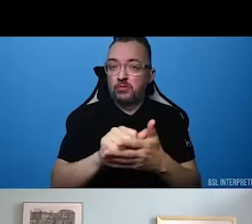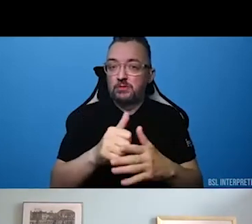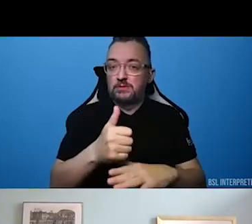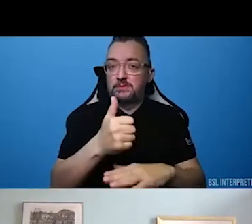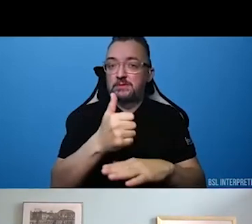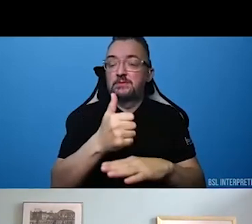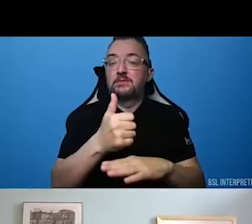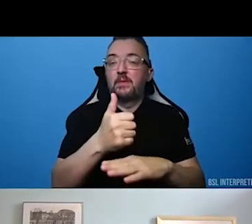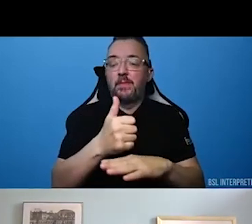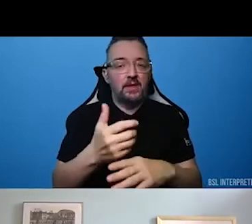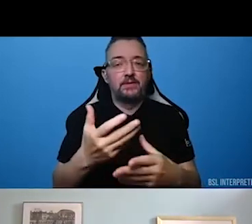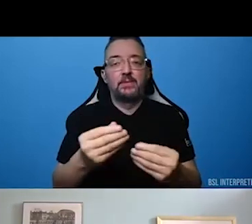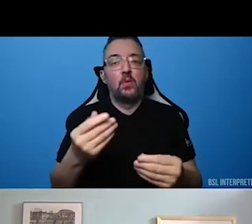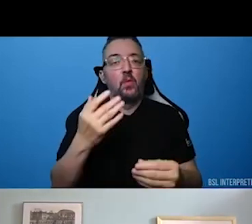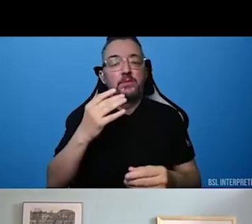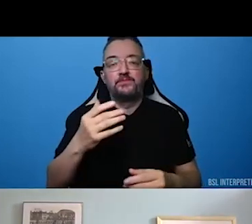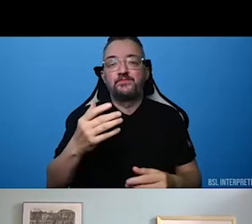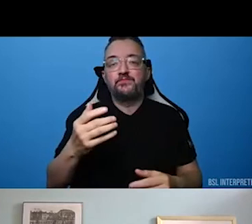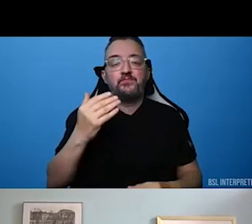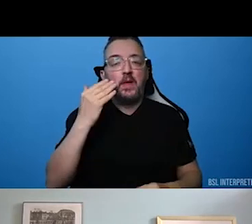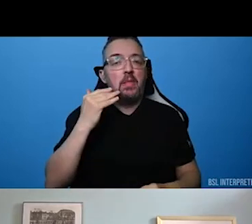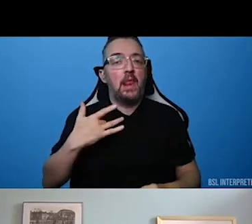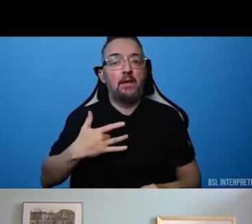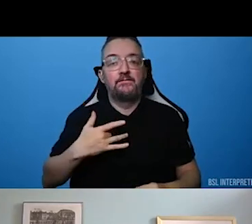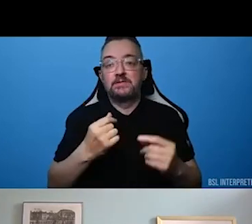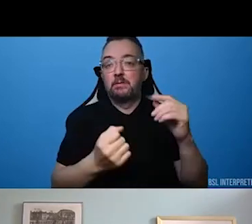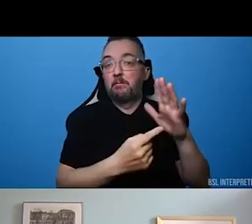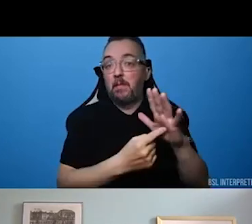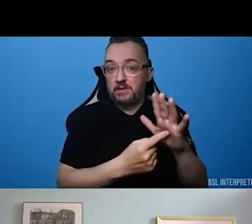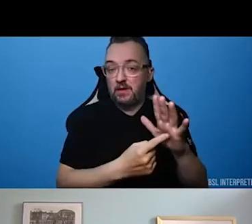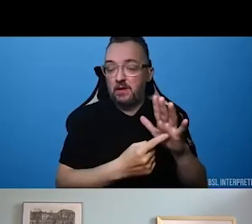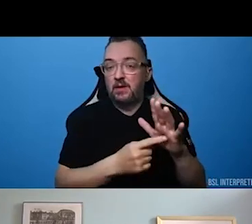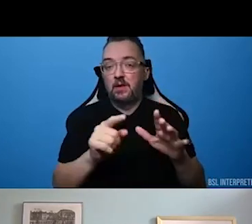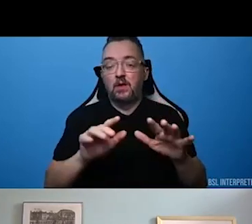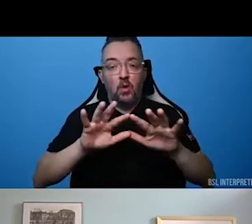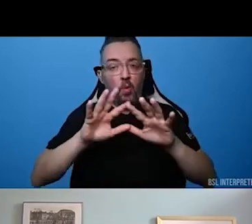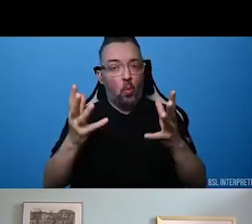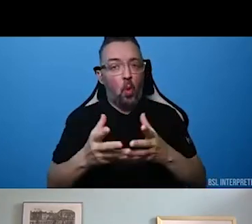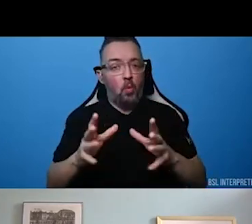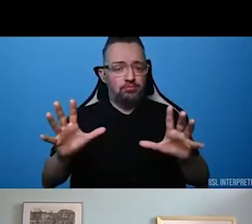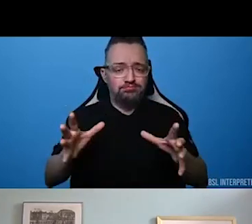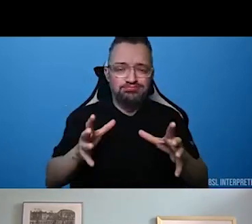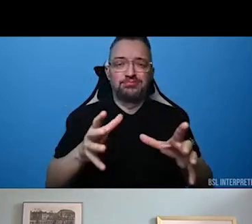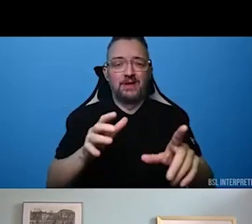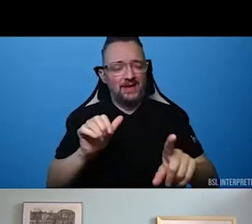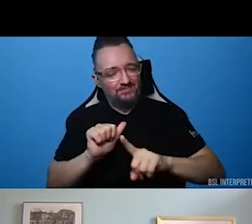And then really I think since the Black Lives Matter Movement and that global surge of anti-racist activity